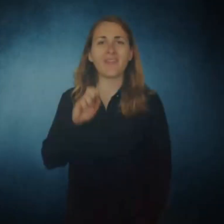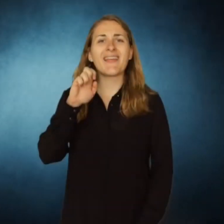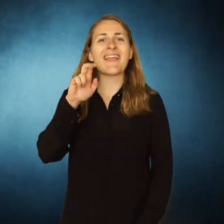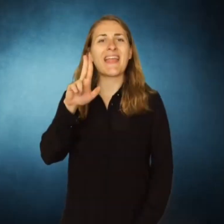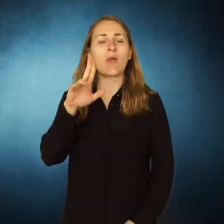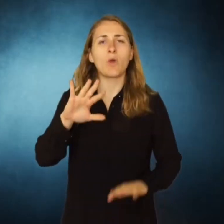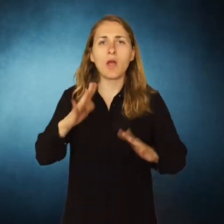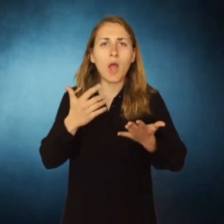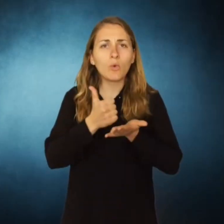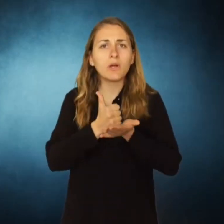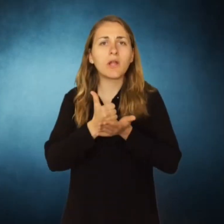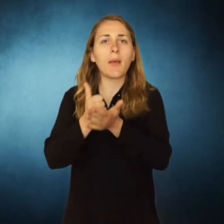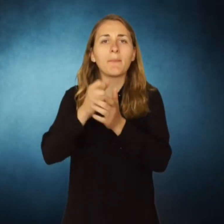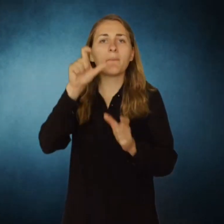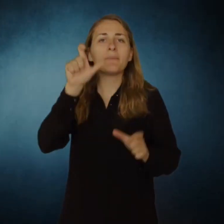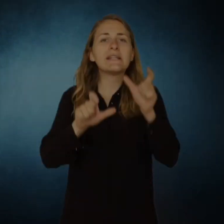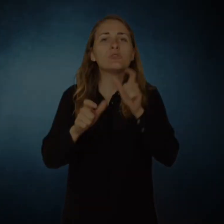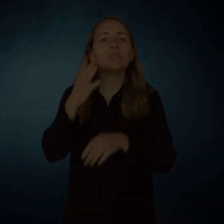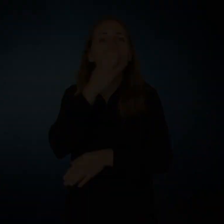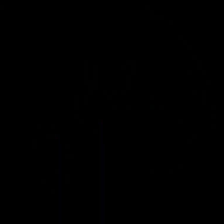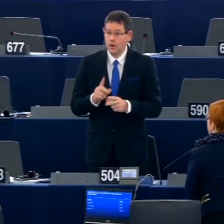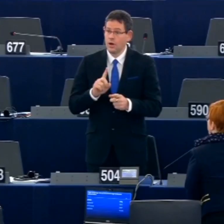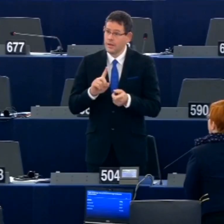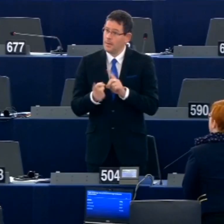Increased recognition of sign language.